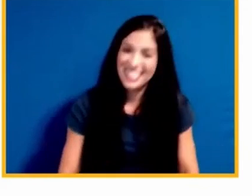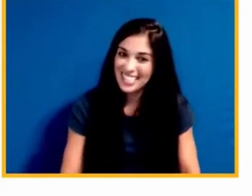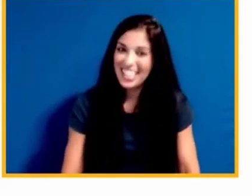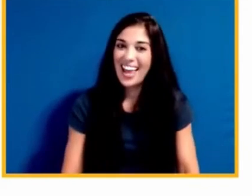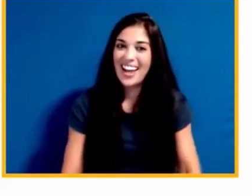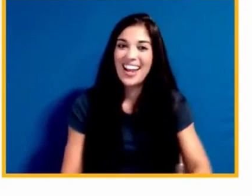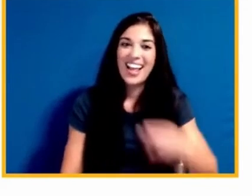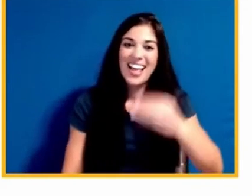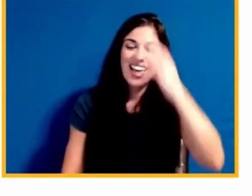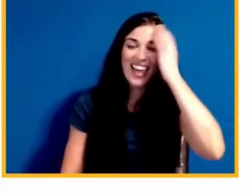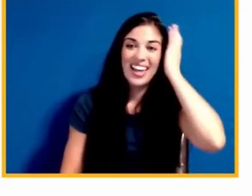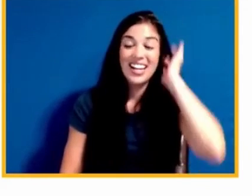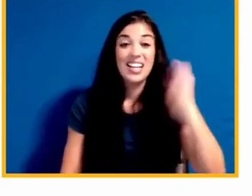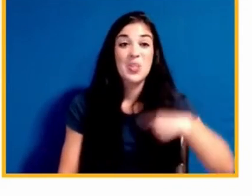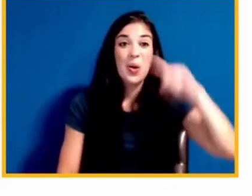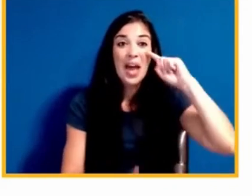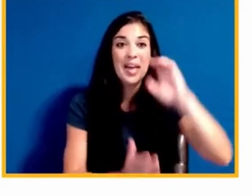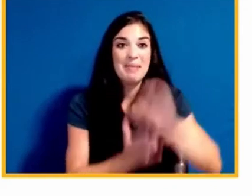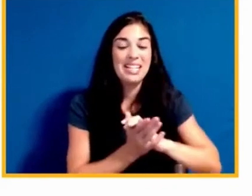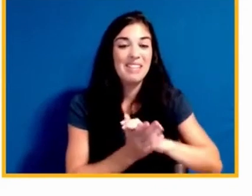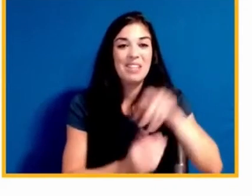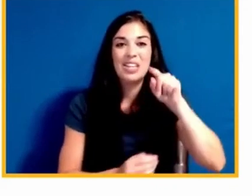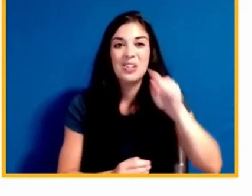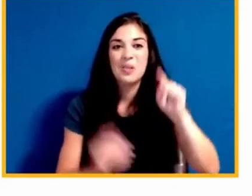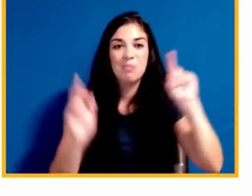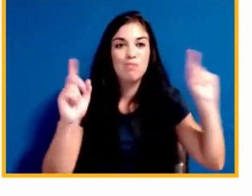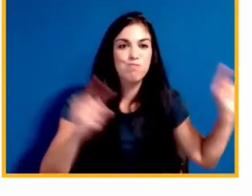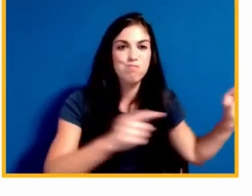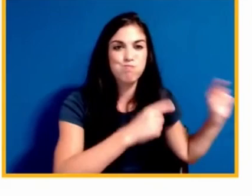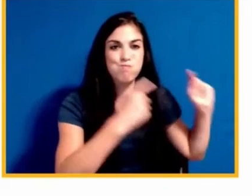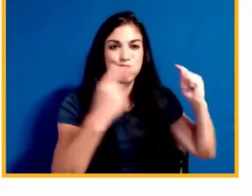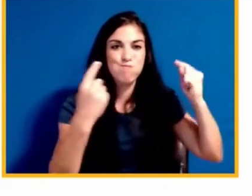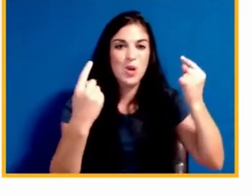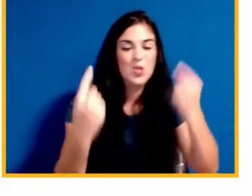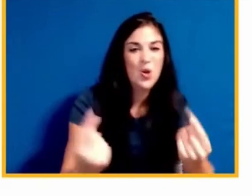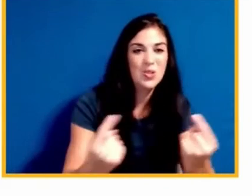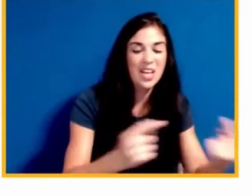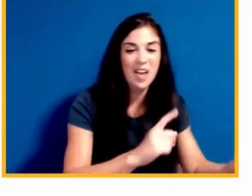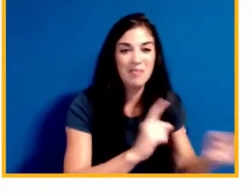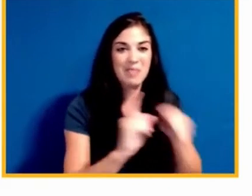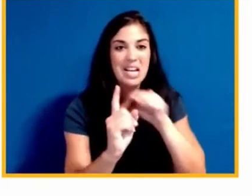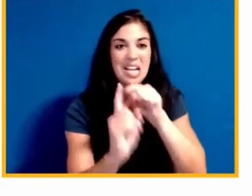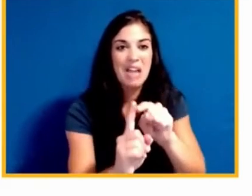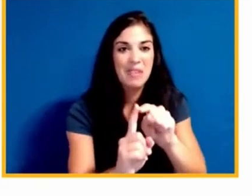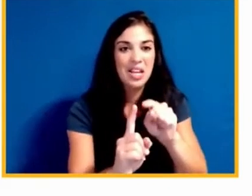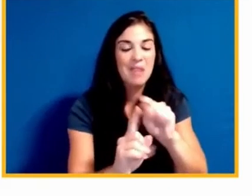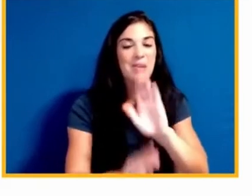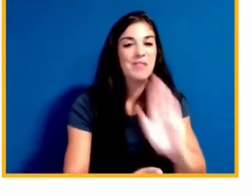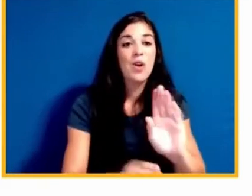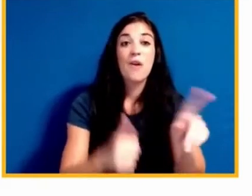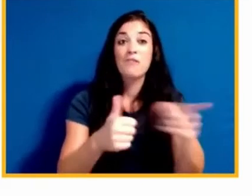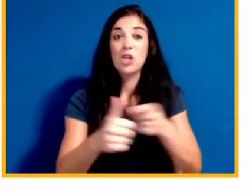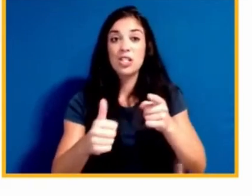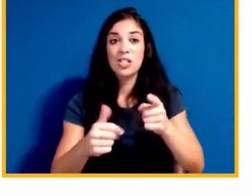I believe that you have been a long time coming in terms of your first first place. I mean I don't know if that's actually